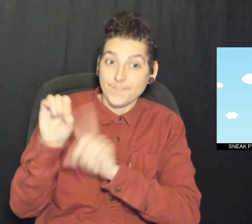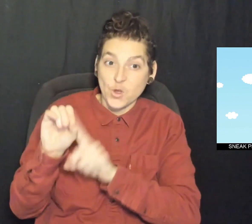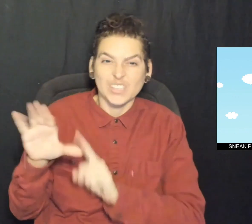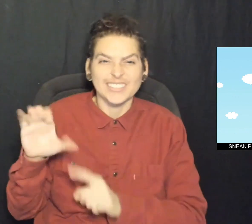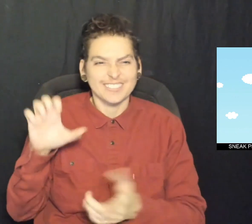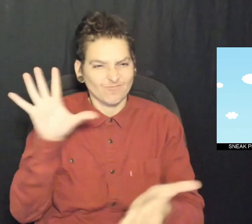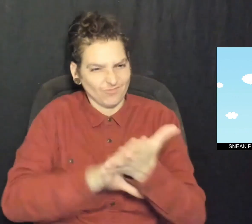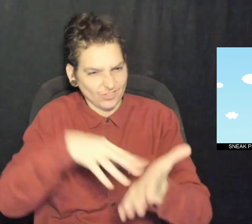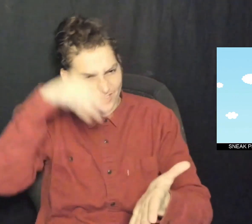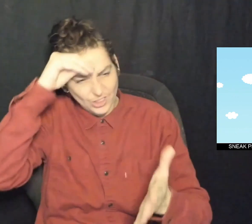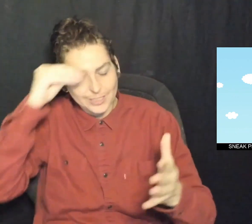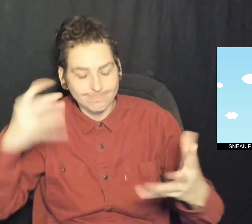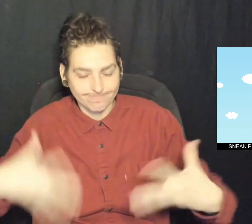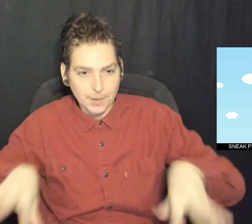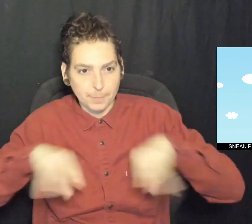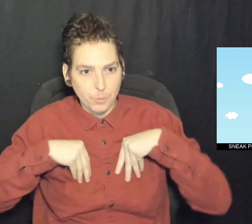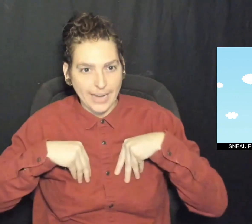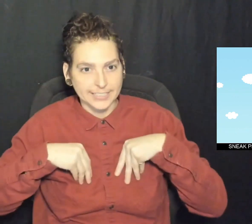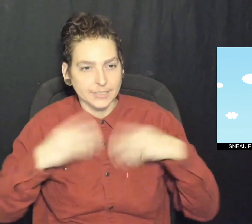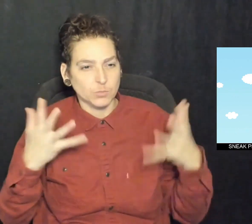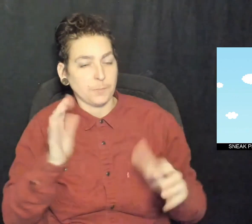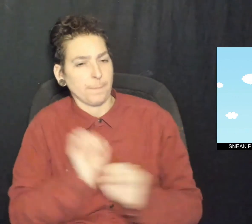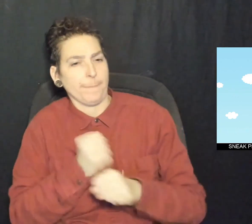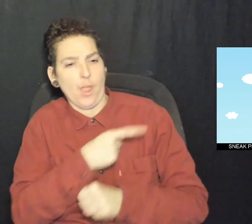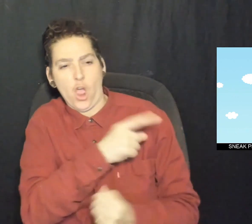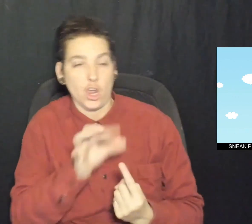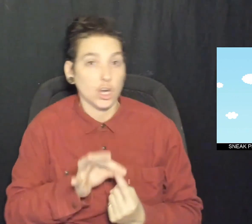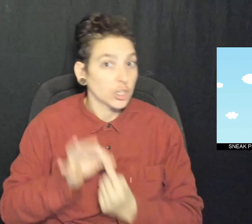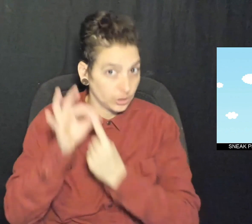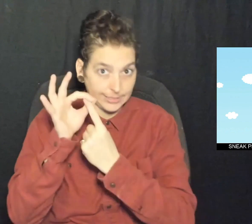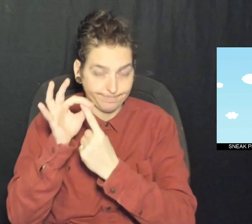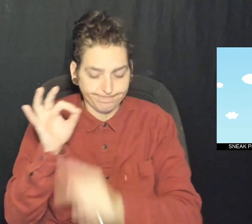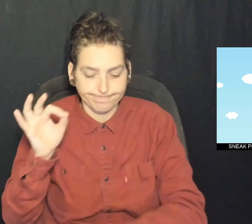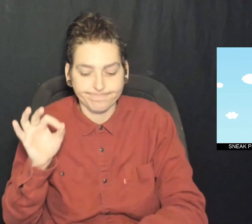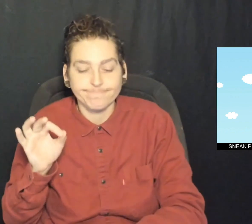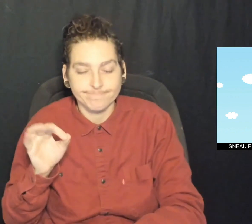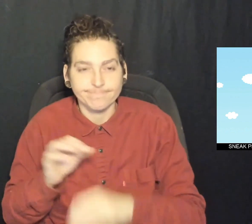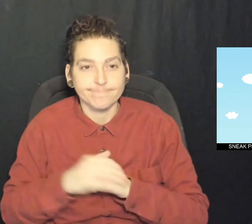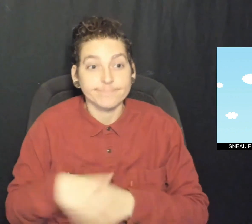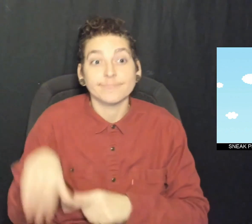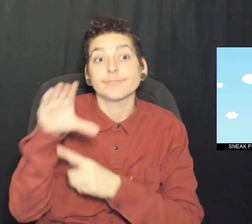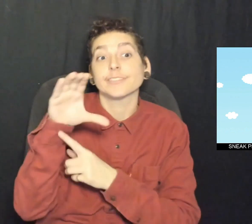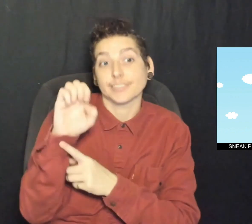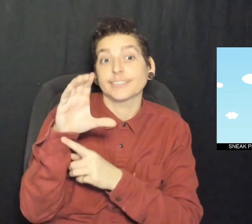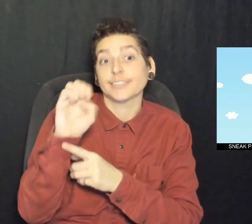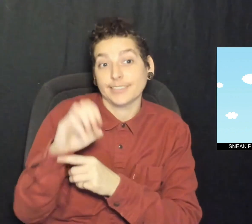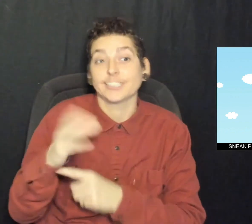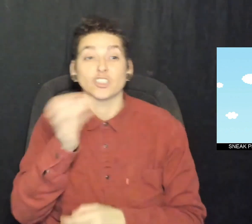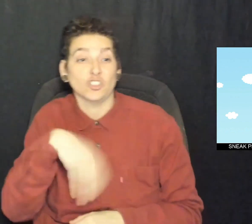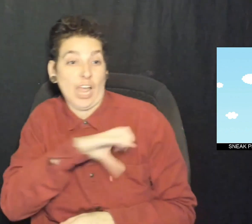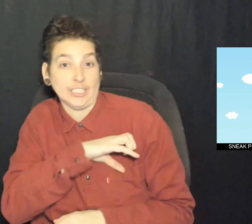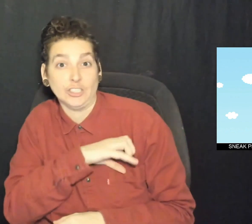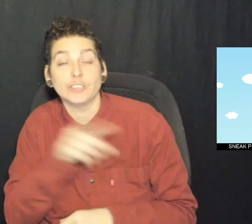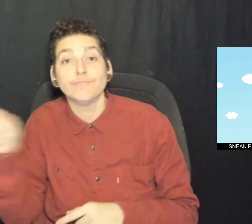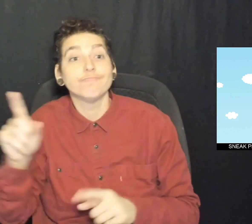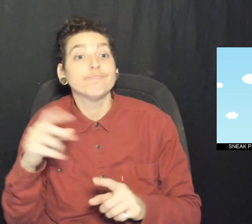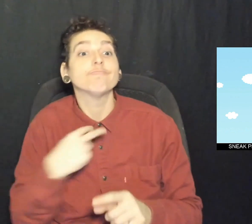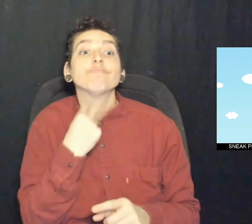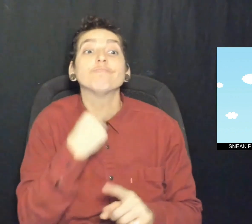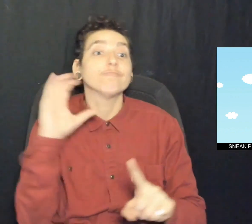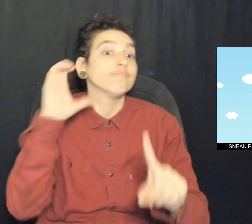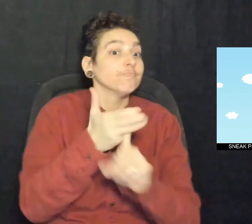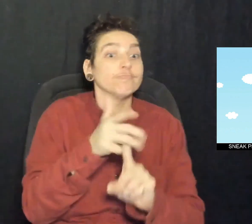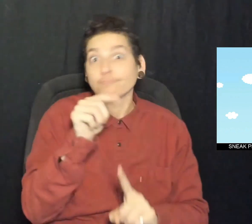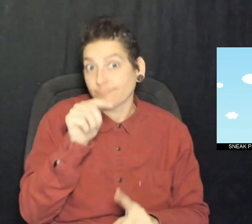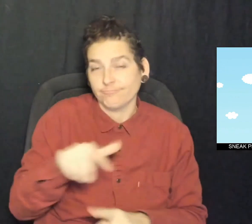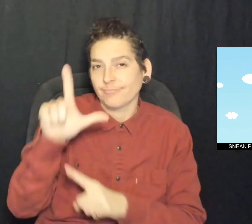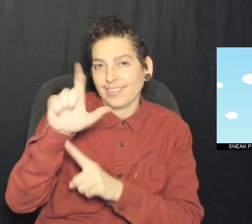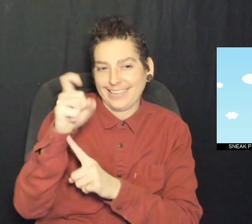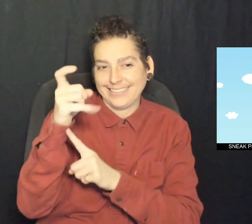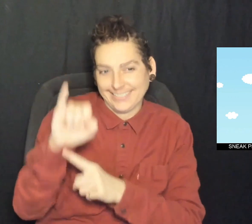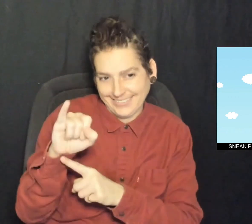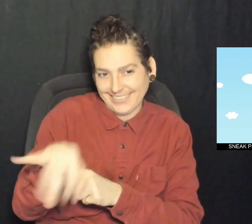to embrace what makes her extraordinary The Voice of Cece is played by Lexi Finigan who